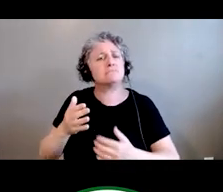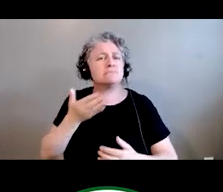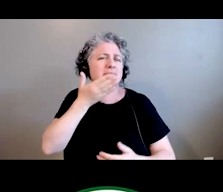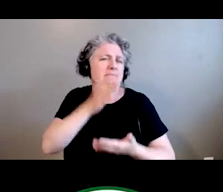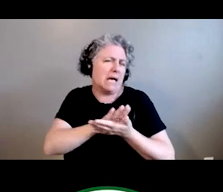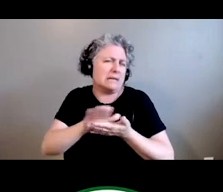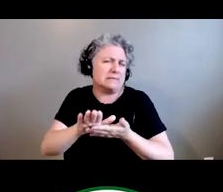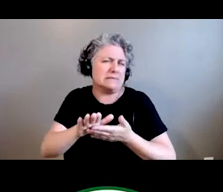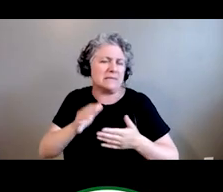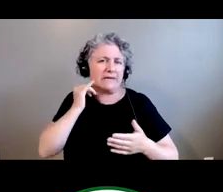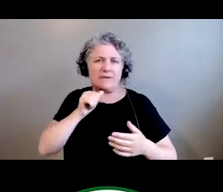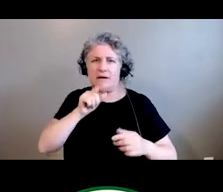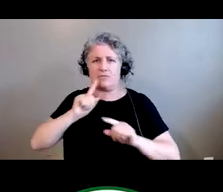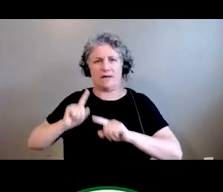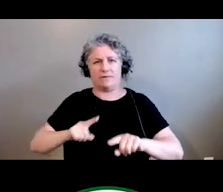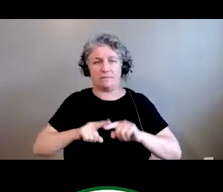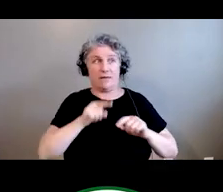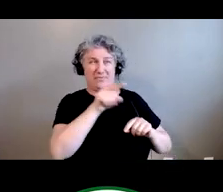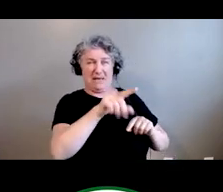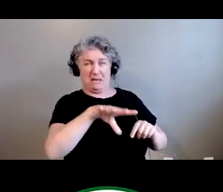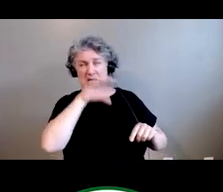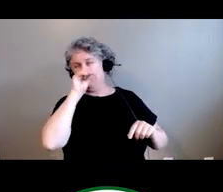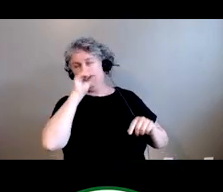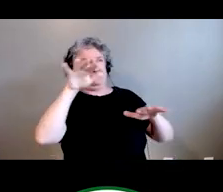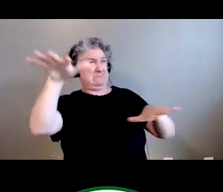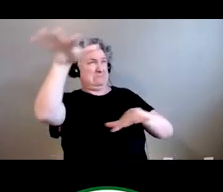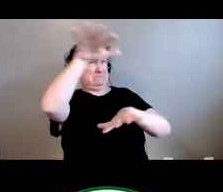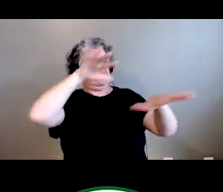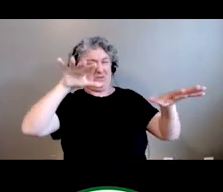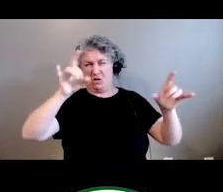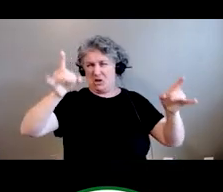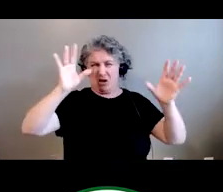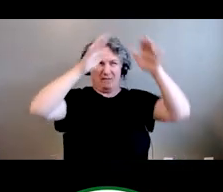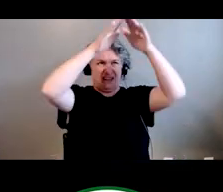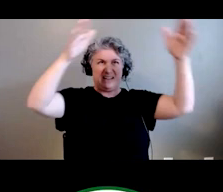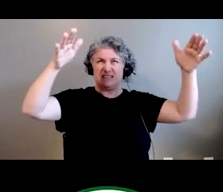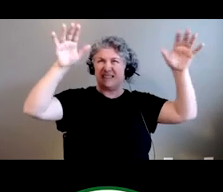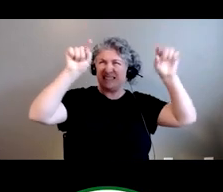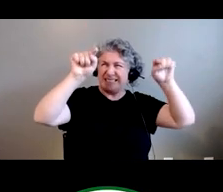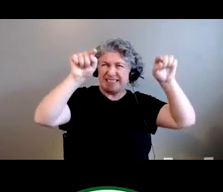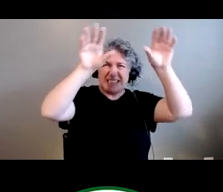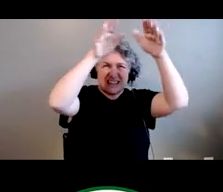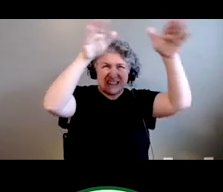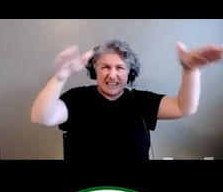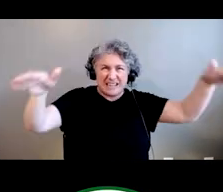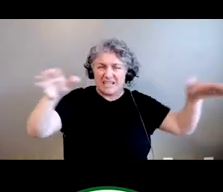Savelle is describing just that horrid, putrid smells that we're making many people very sick.